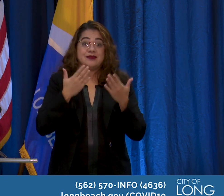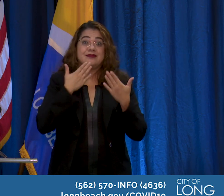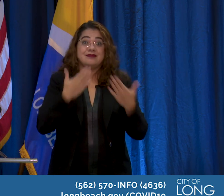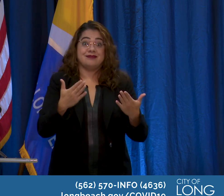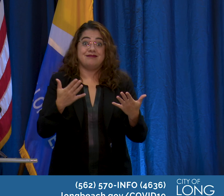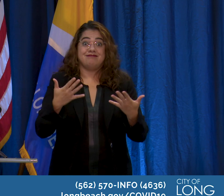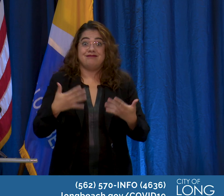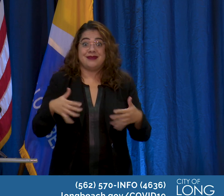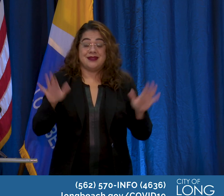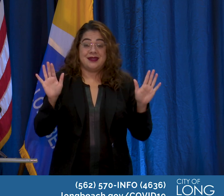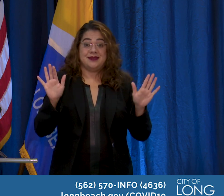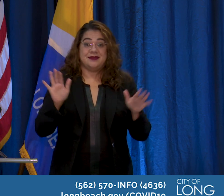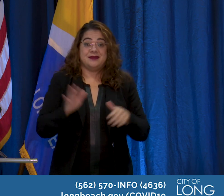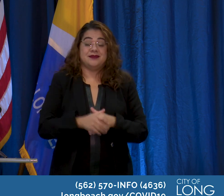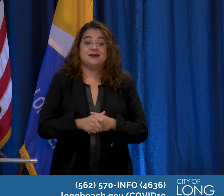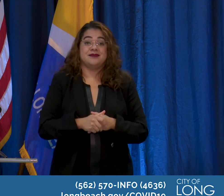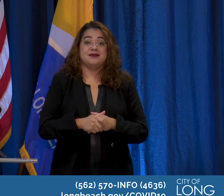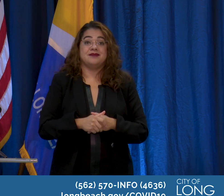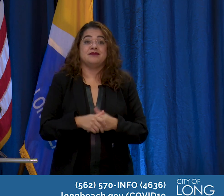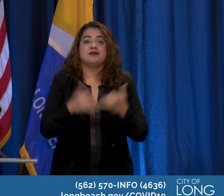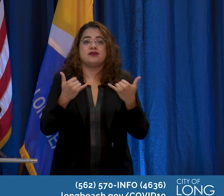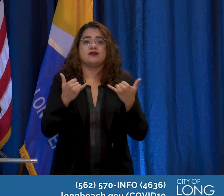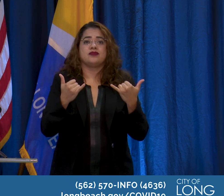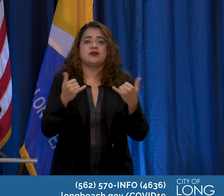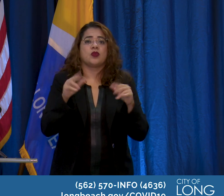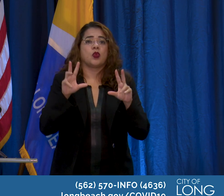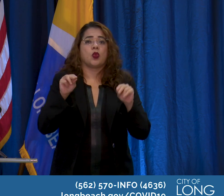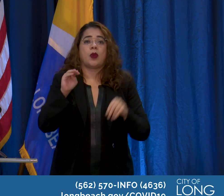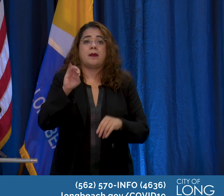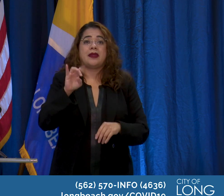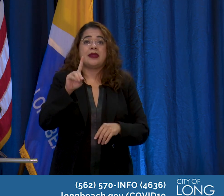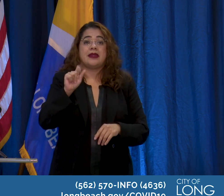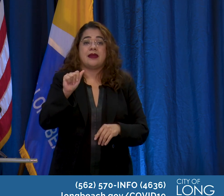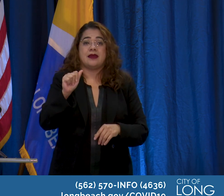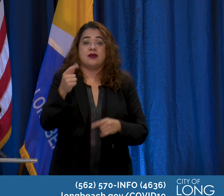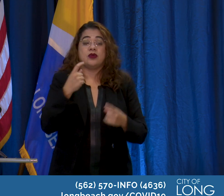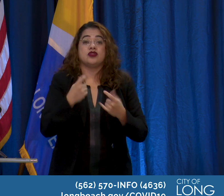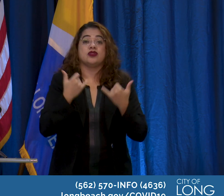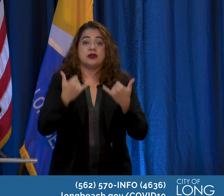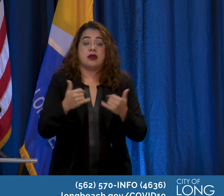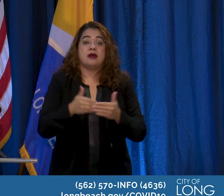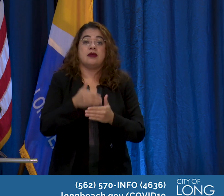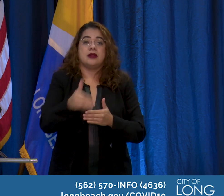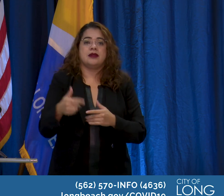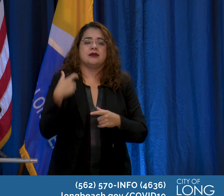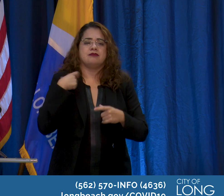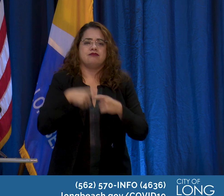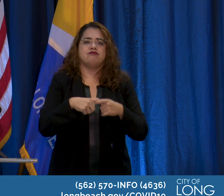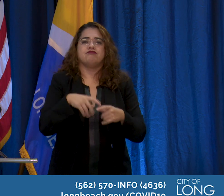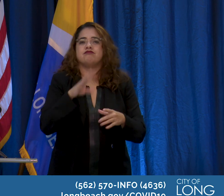Thank you Sandy. There are no media questions today so we will get into Spanish interpretation.